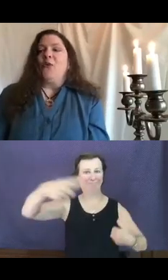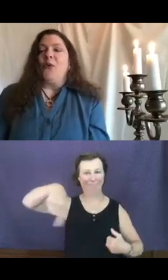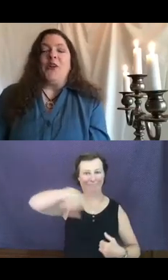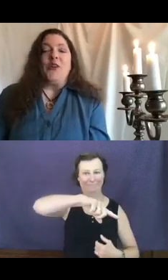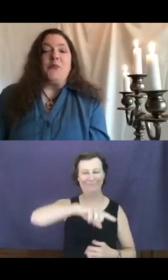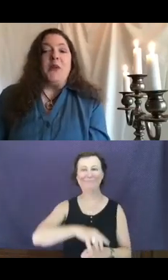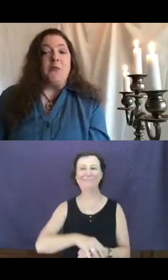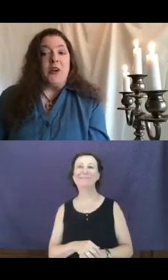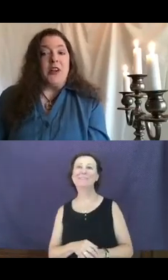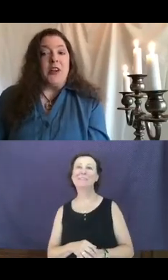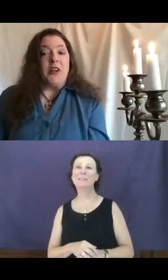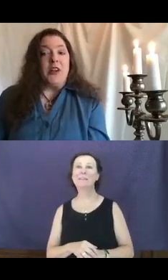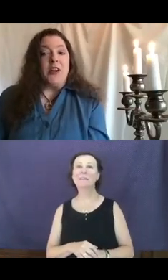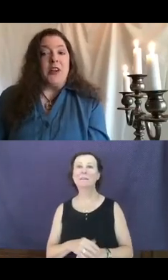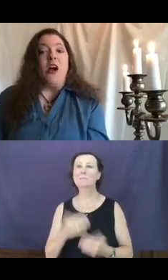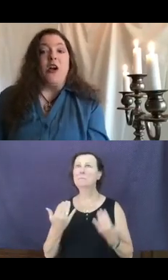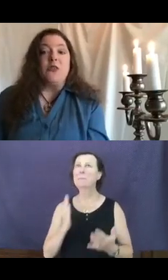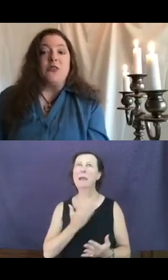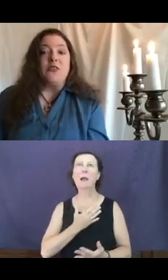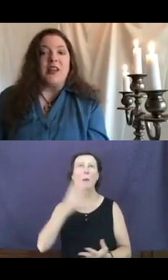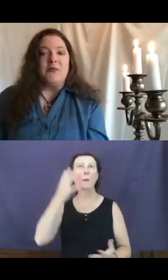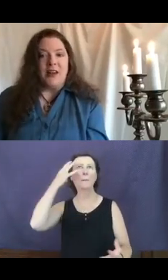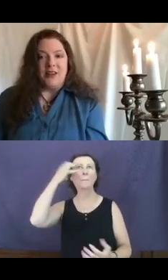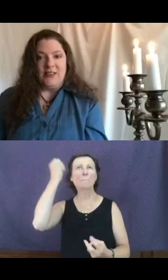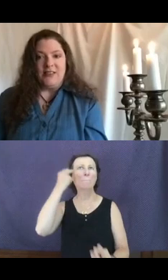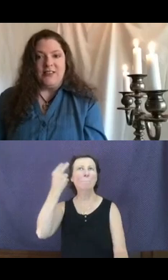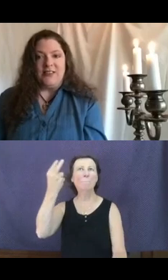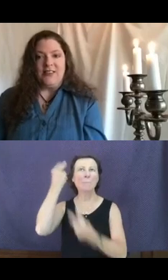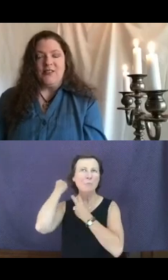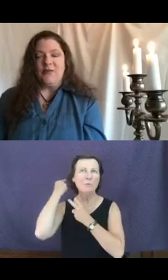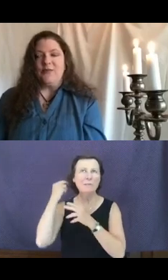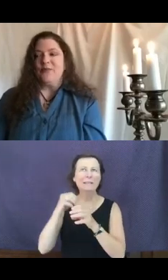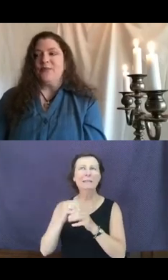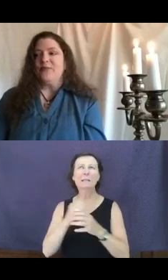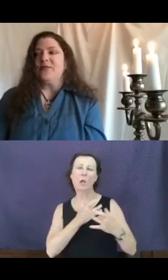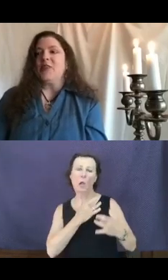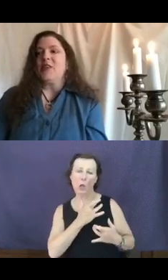Whether it's memories in our hearts and minds.